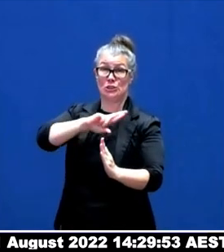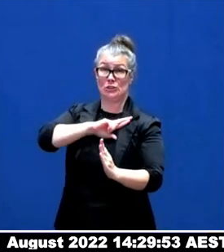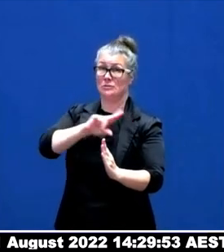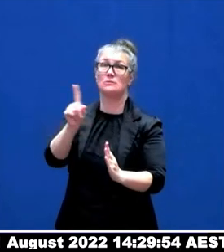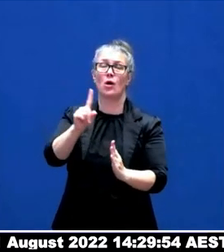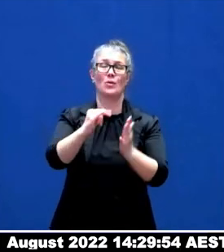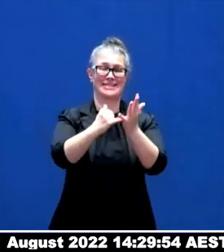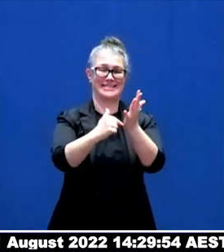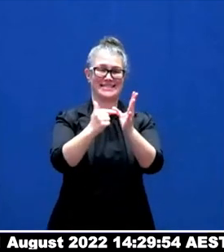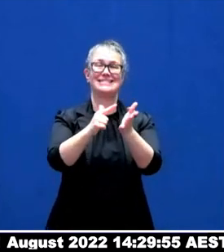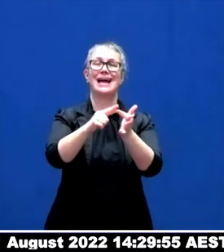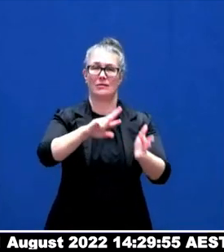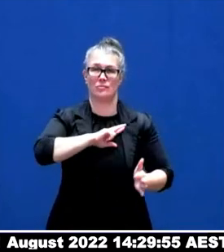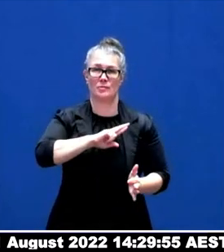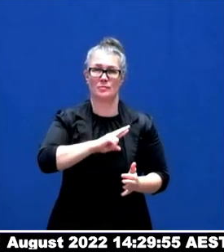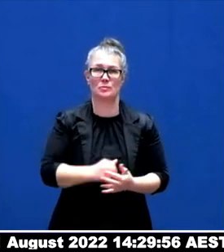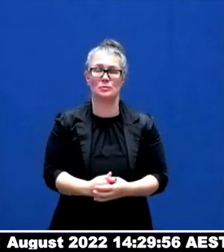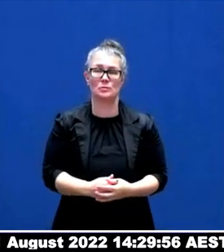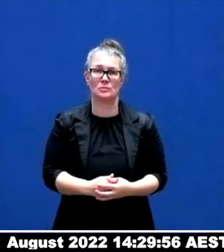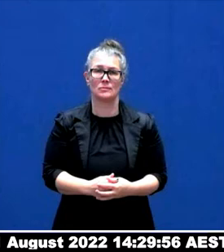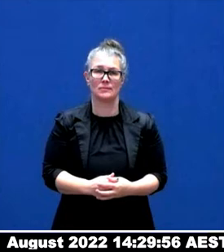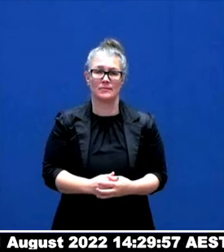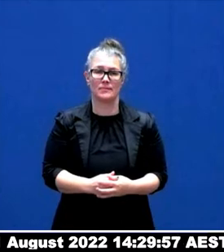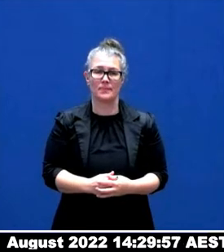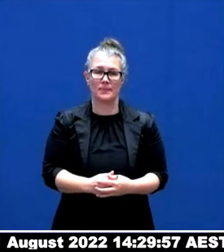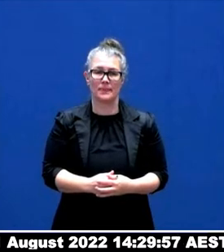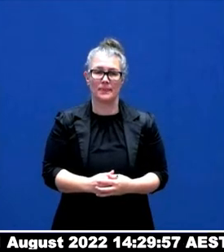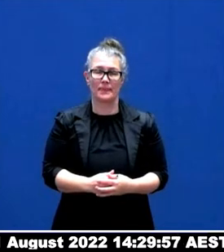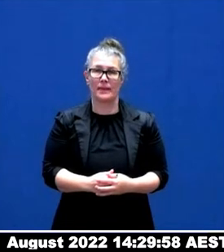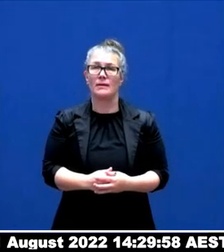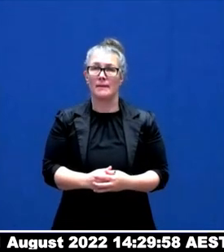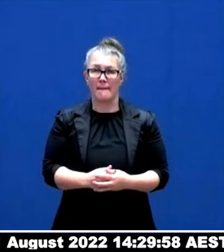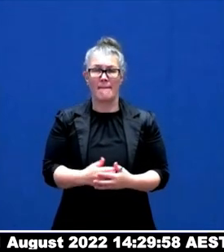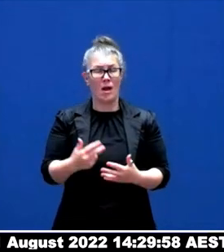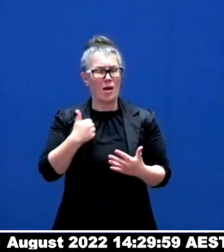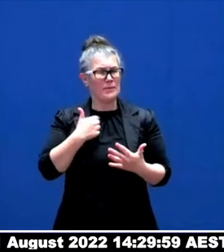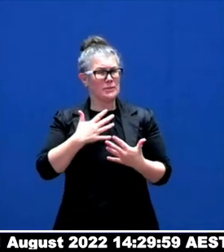I'd be really surprised if that issue has not been discussed at a really